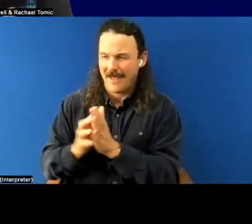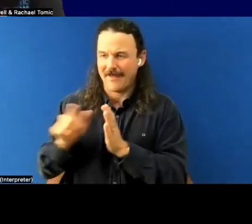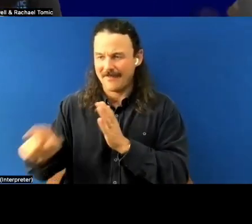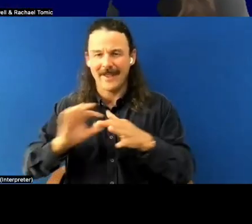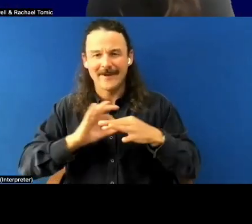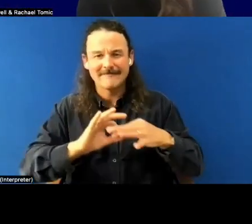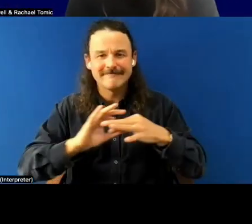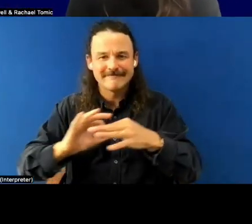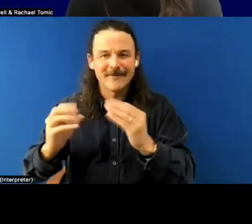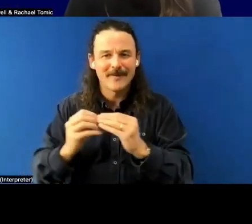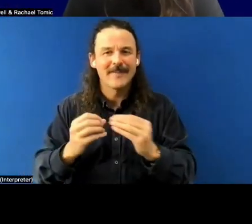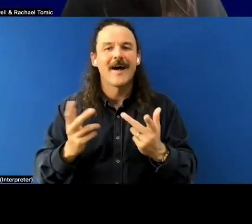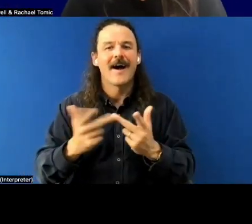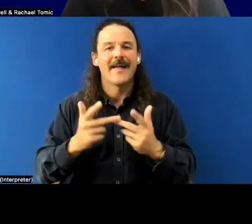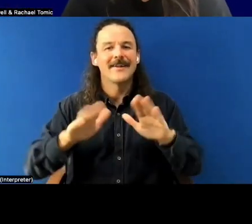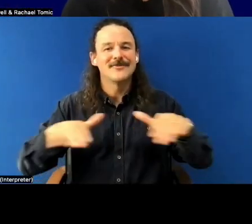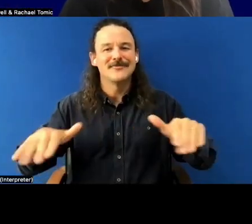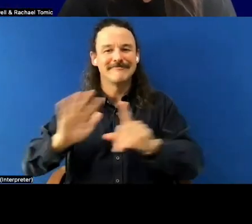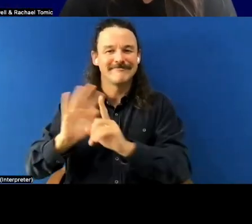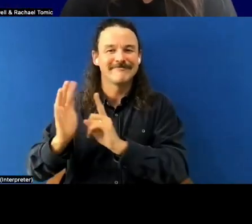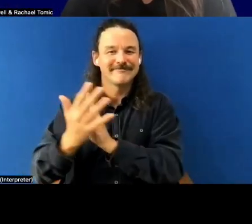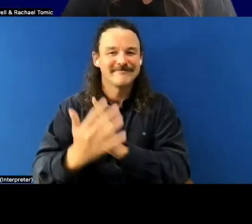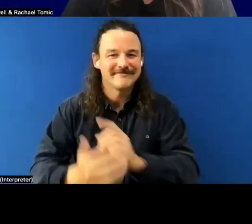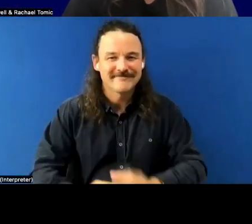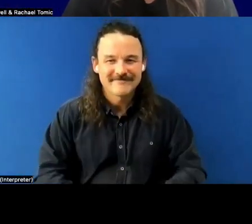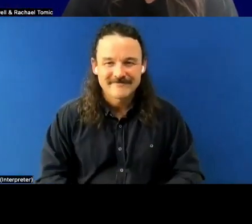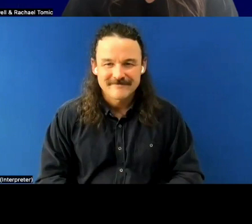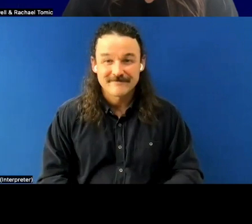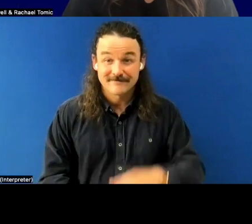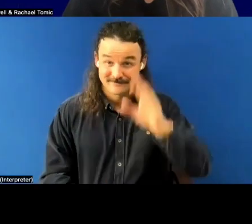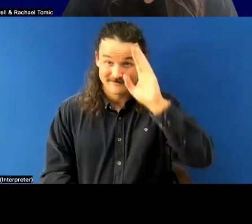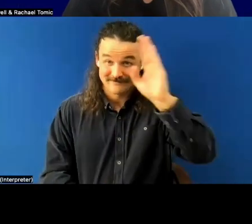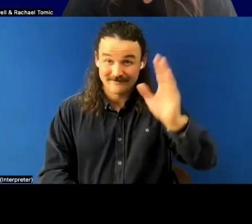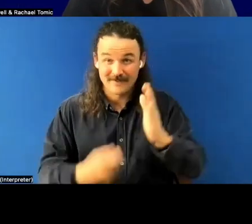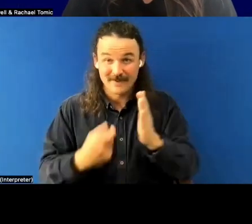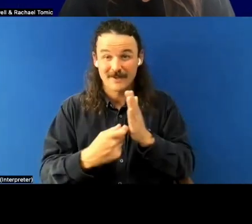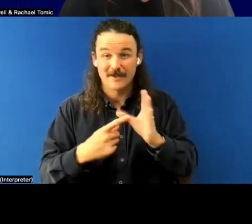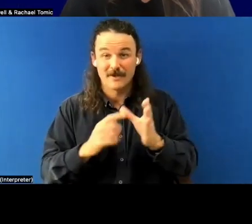Hey everyone, Rachael again. We then have "Fitness",